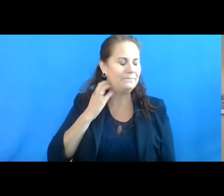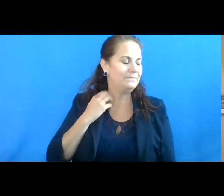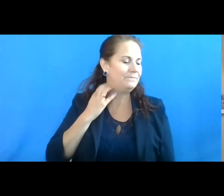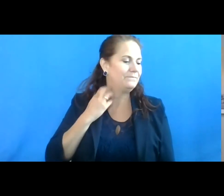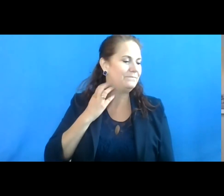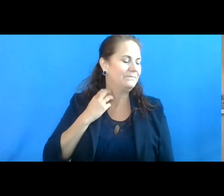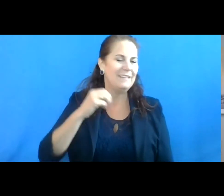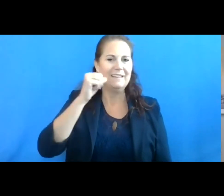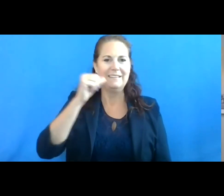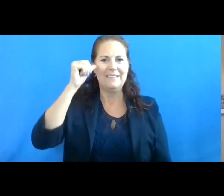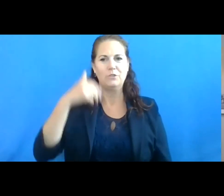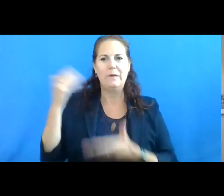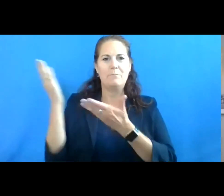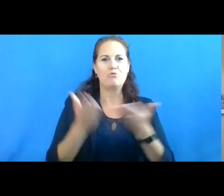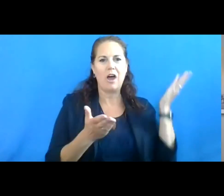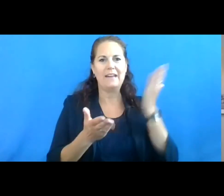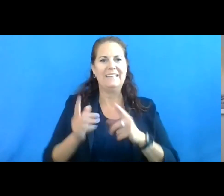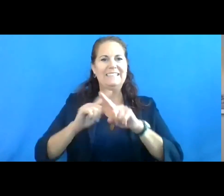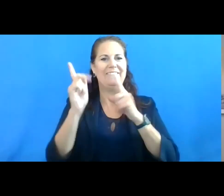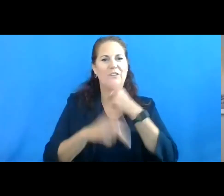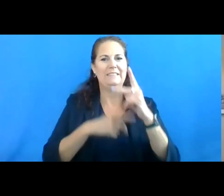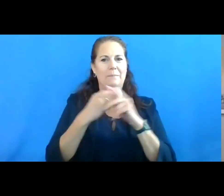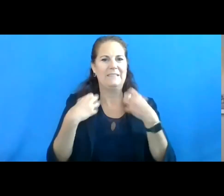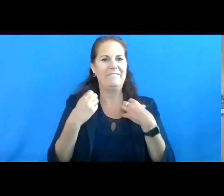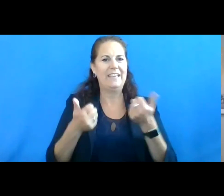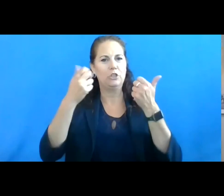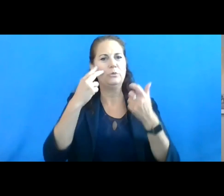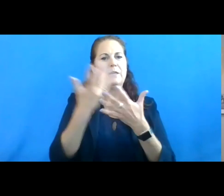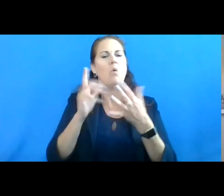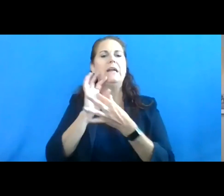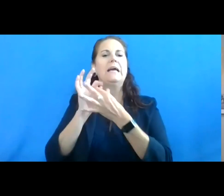we brought in different types of healers to see what connected with people just to snap